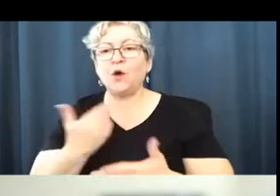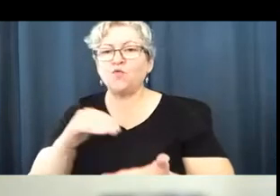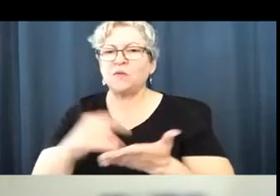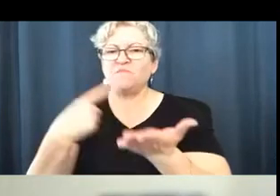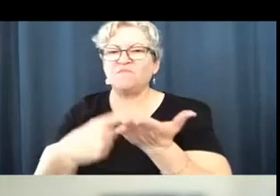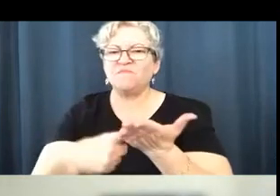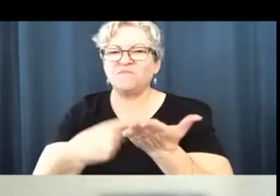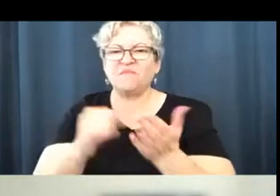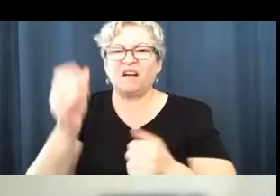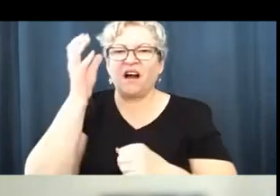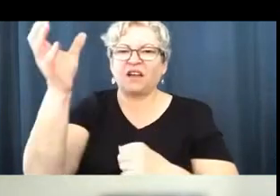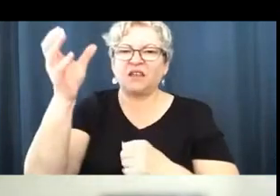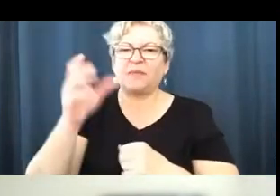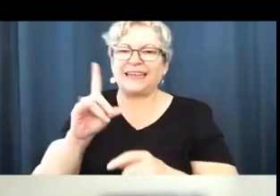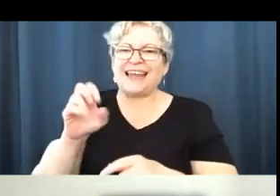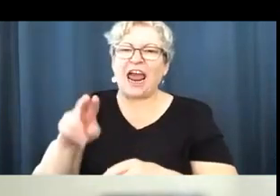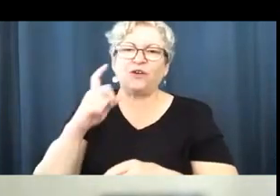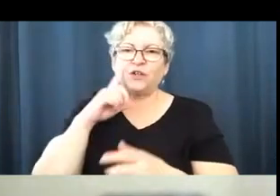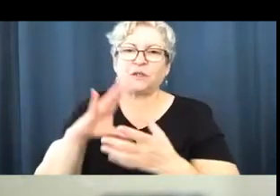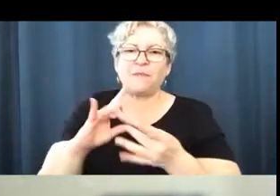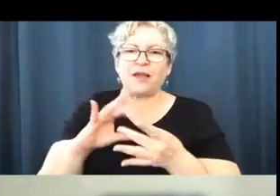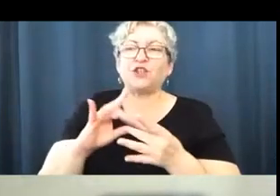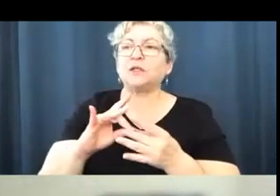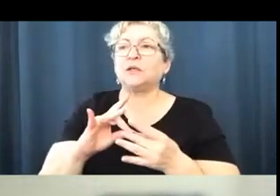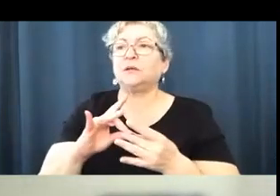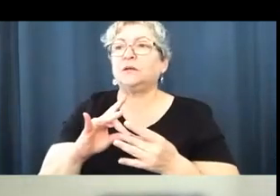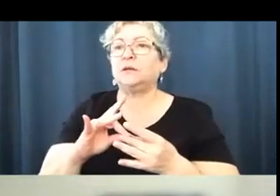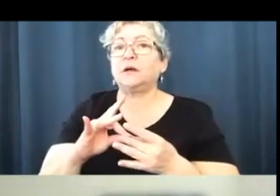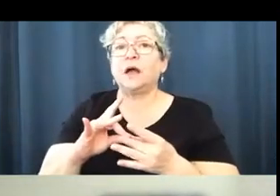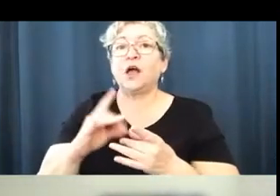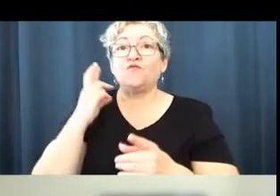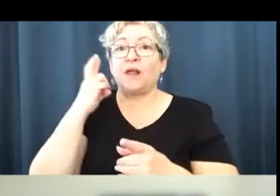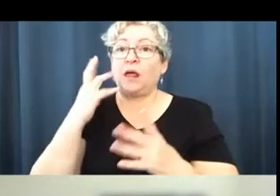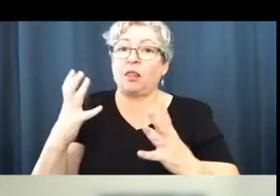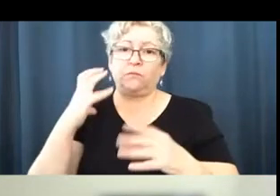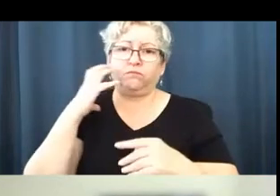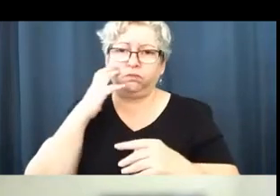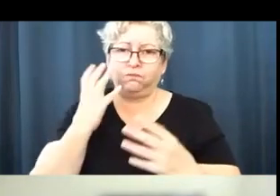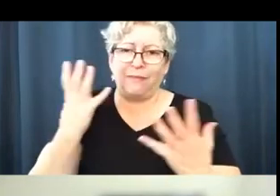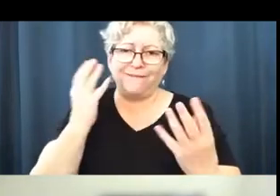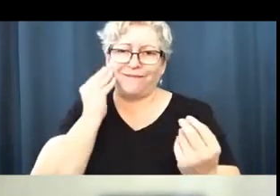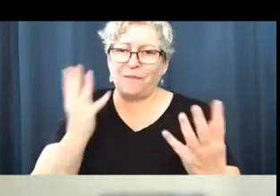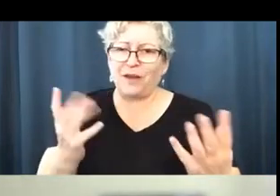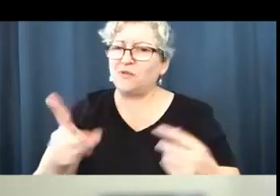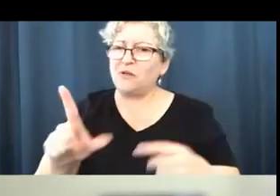that Darren just mentioned and realizes a lot of dense information you don't have to be an expert in all of this.